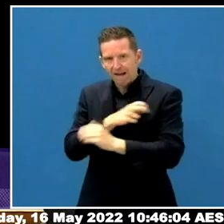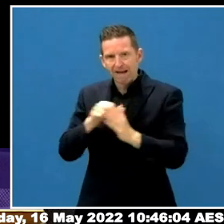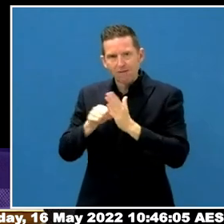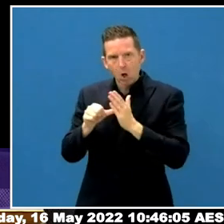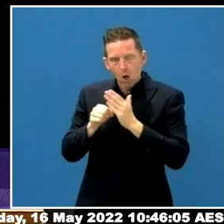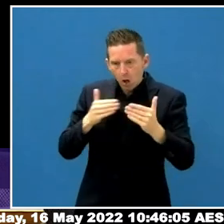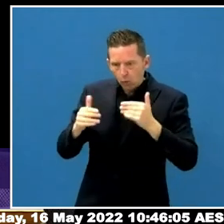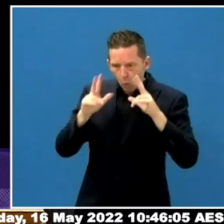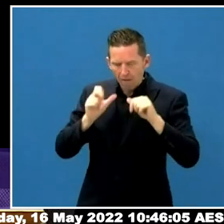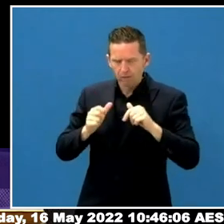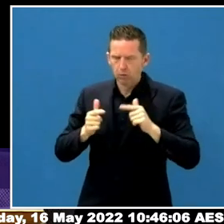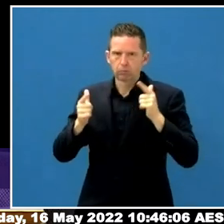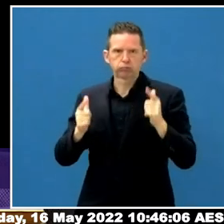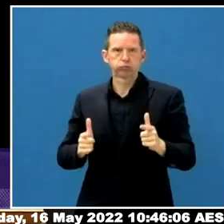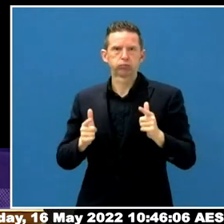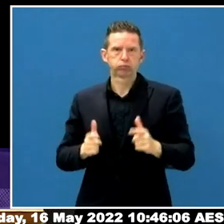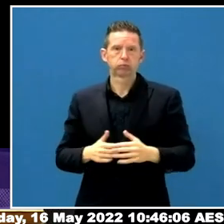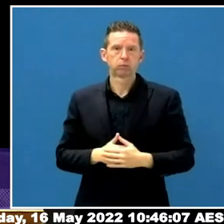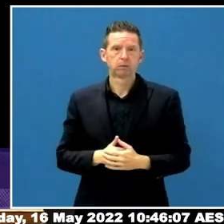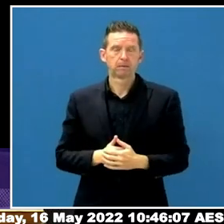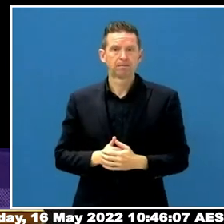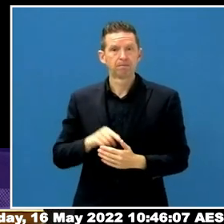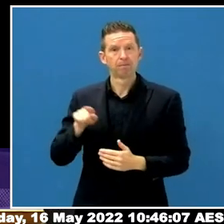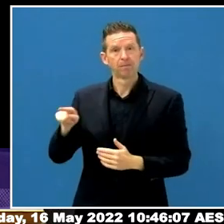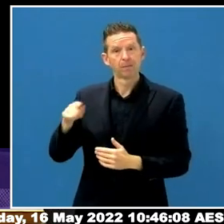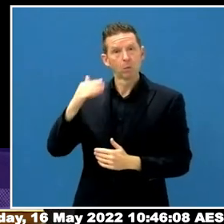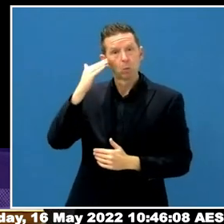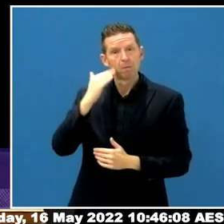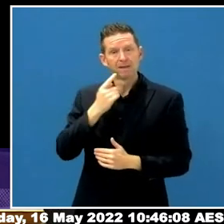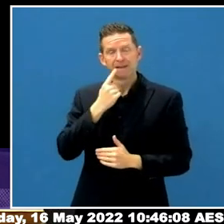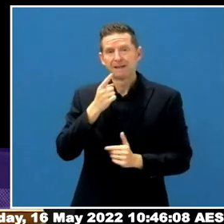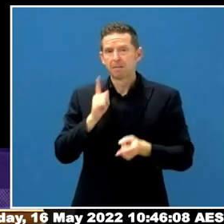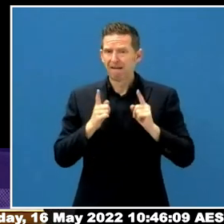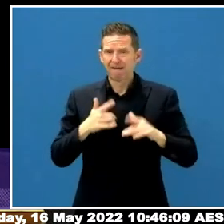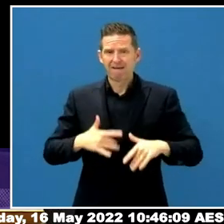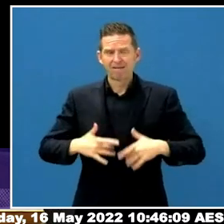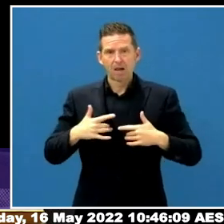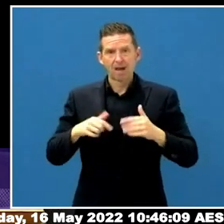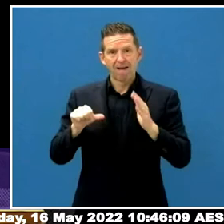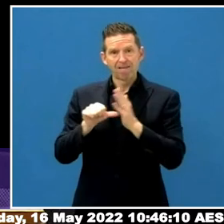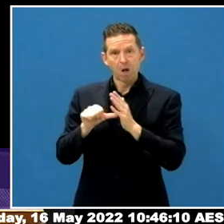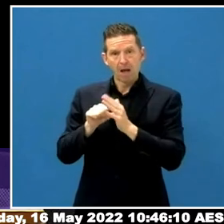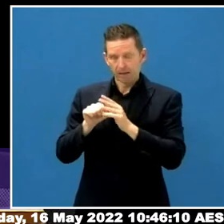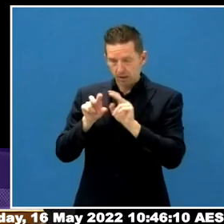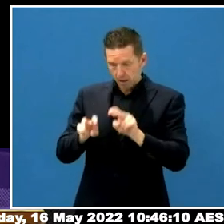She will say that at times she felt, "The finance related tasks asked of us as Team